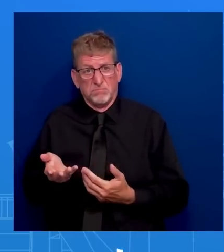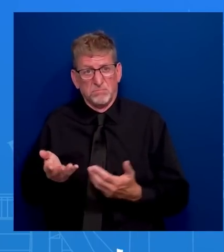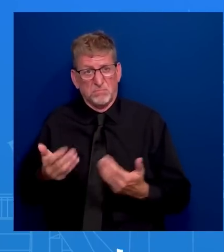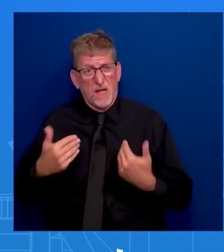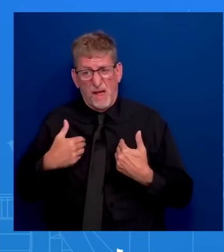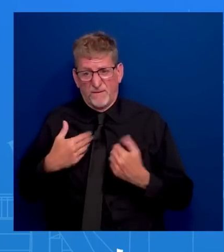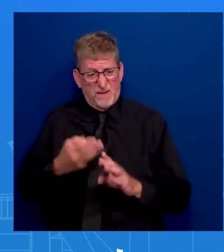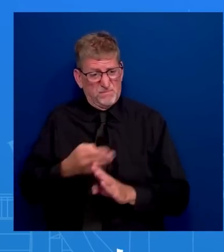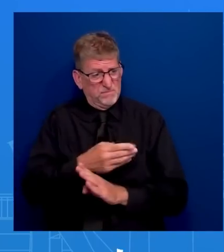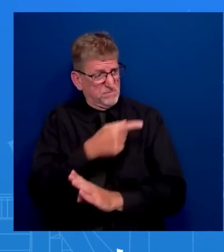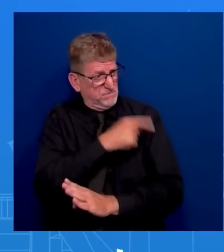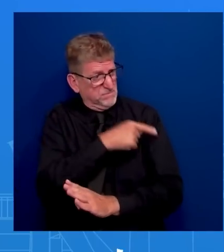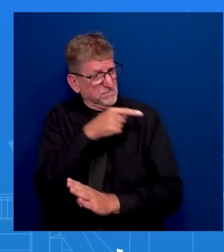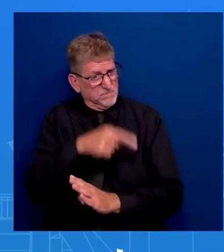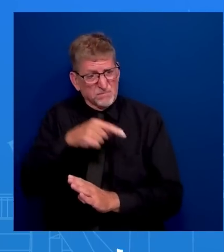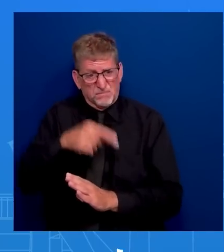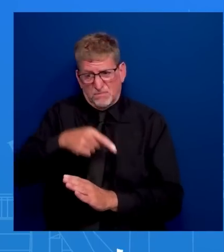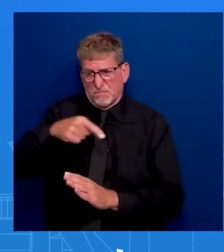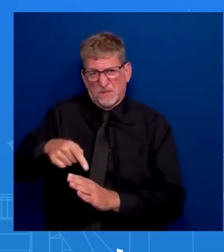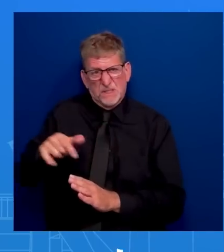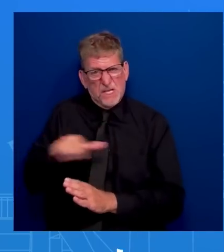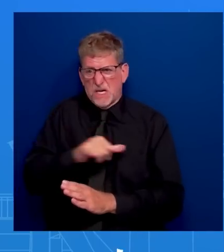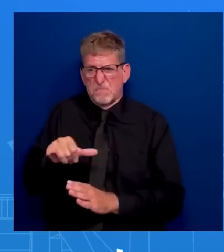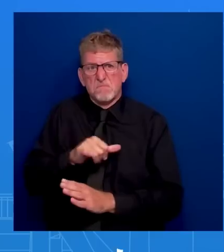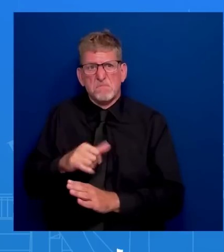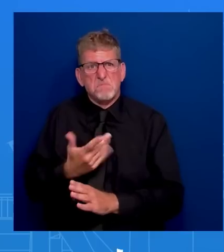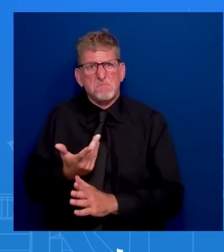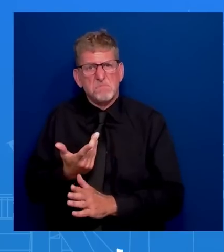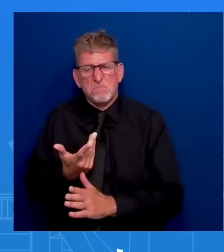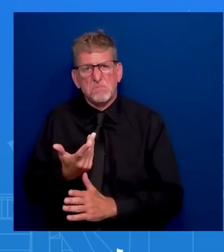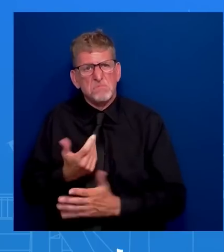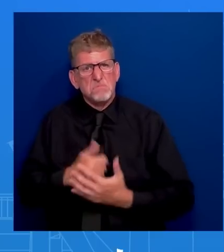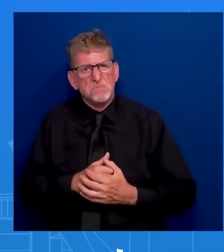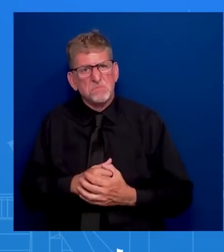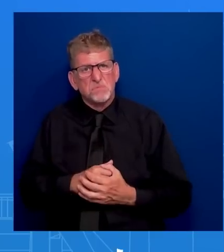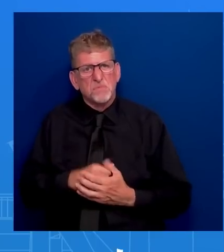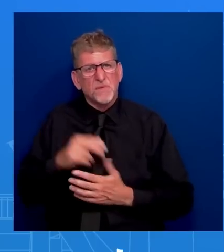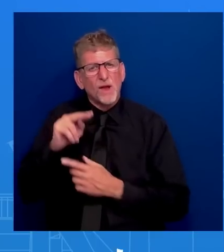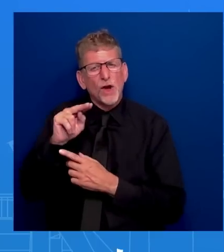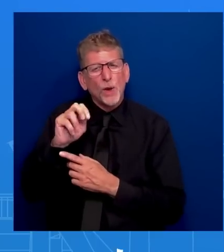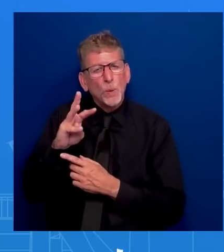And -- and, again, it does not change our policy, our One China policy.